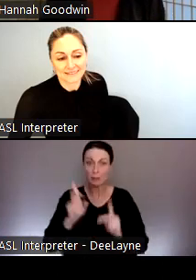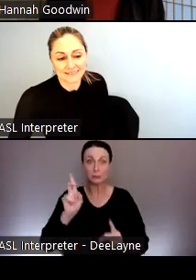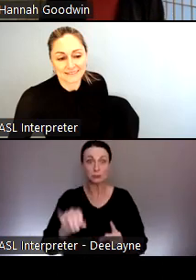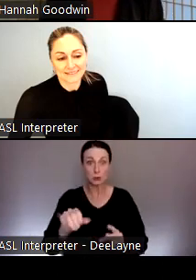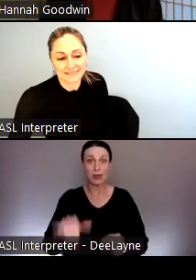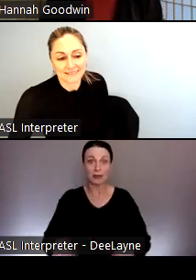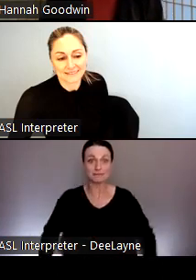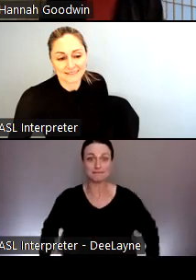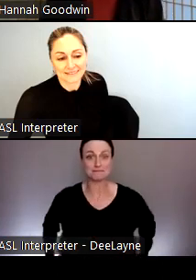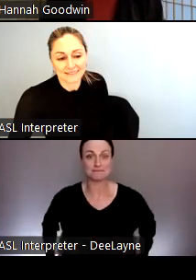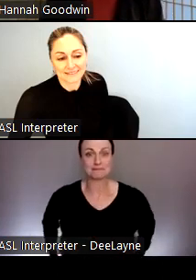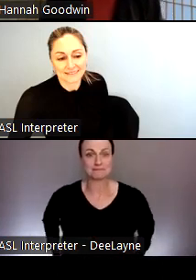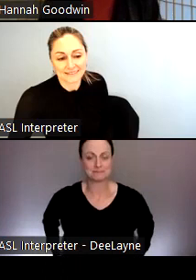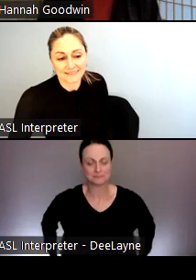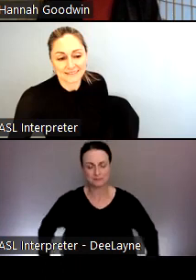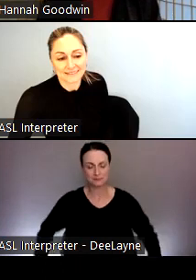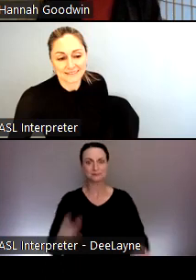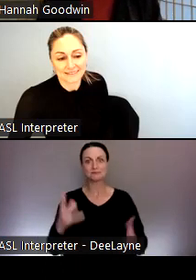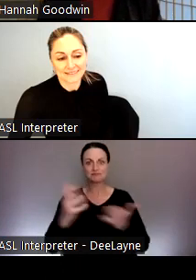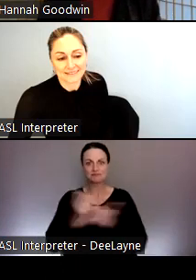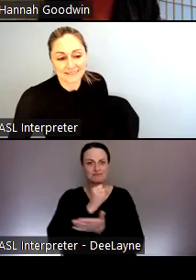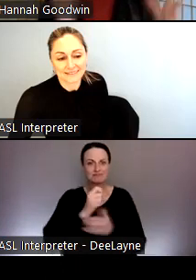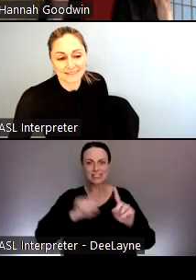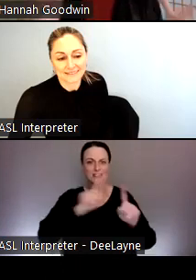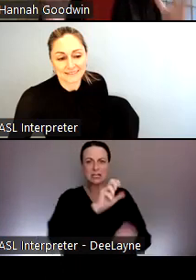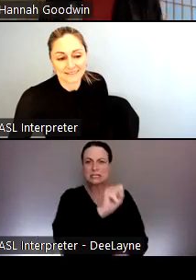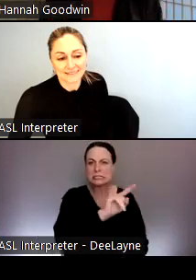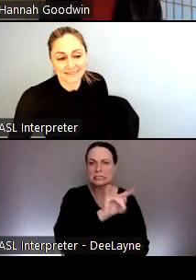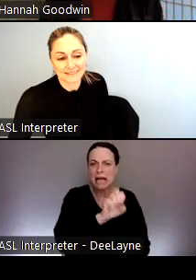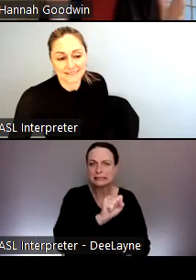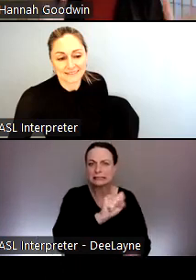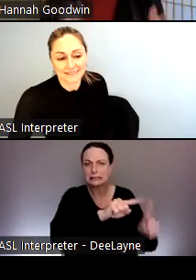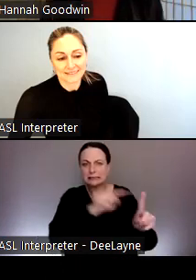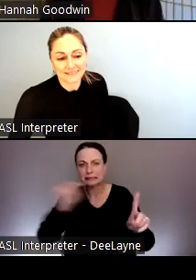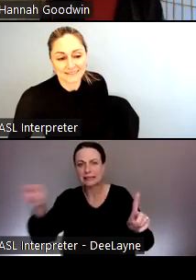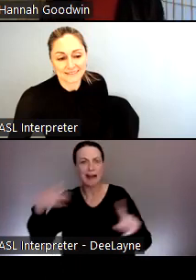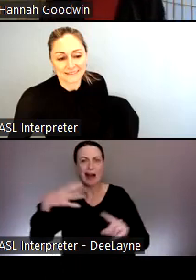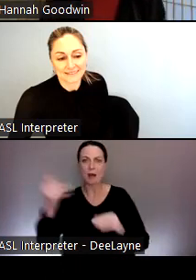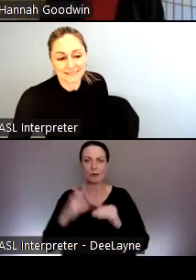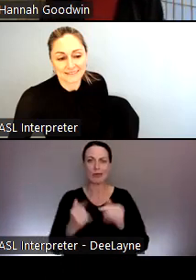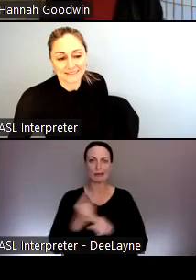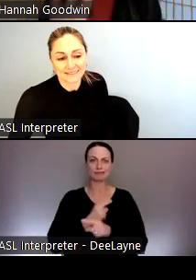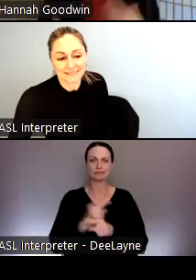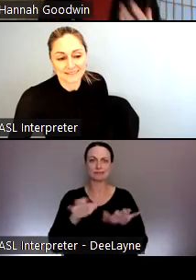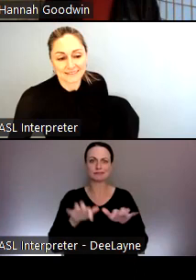to take advantage of different sites other than a conference room to work with.